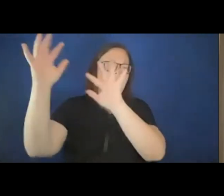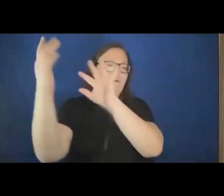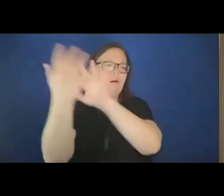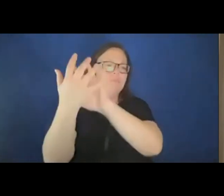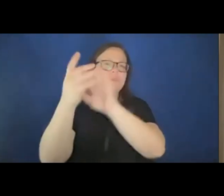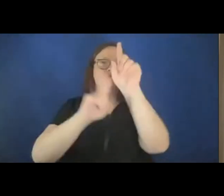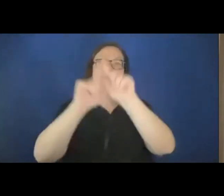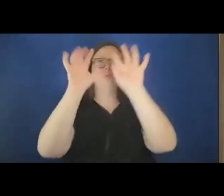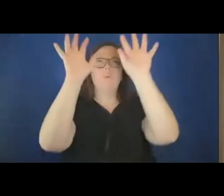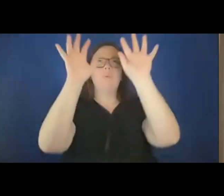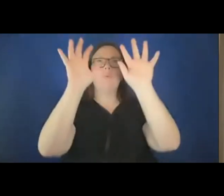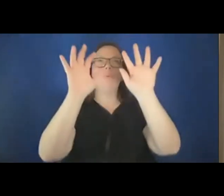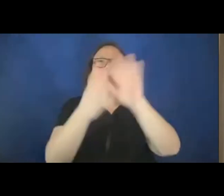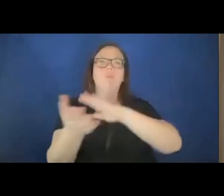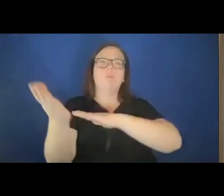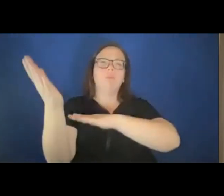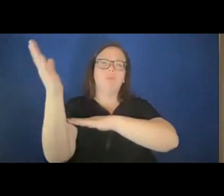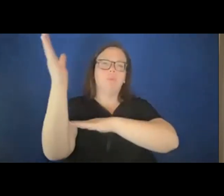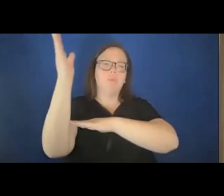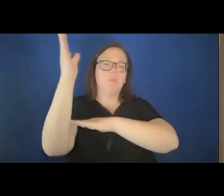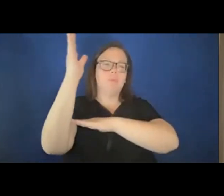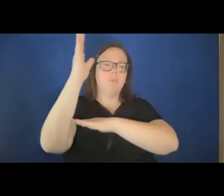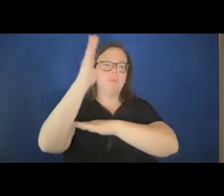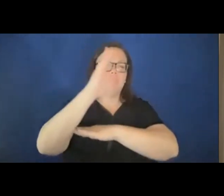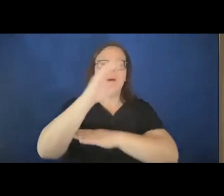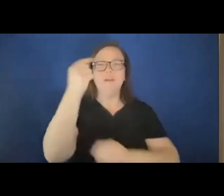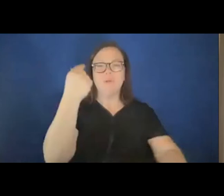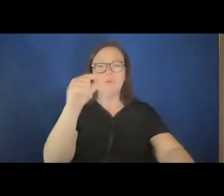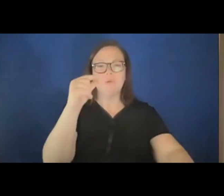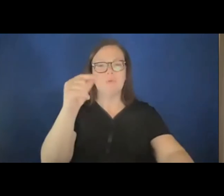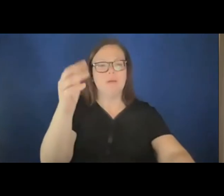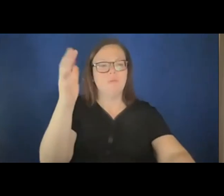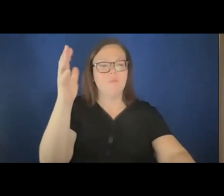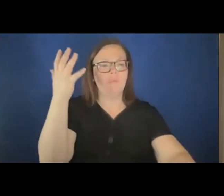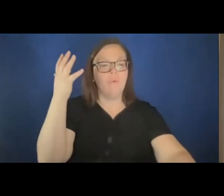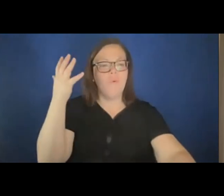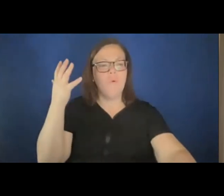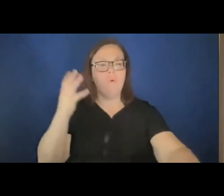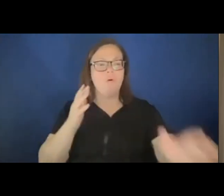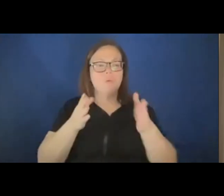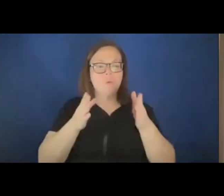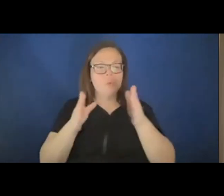until noon. Green was the forest drenched with shadows the roads were serpentine